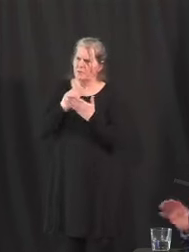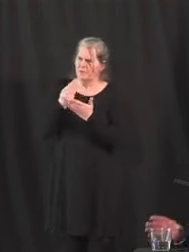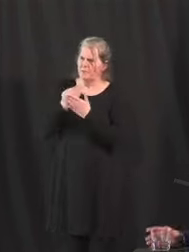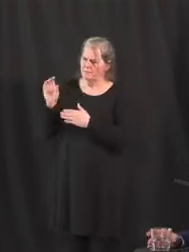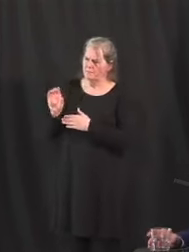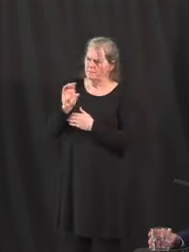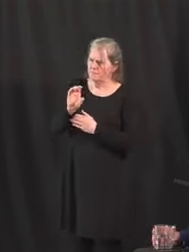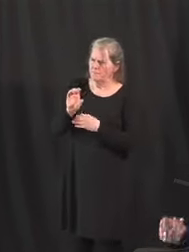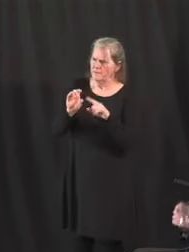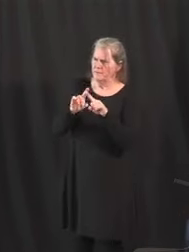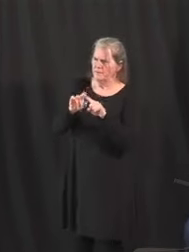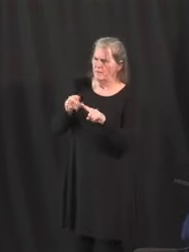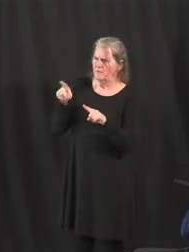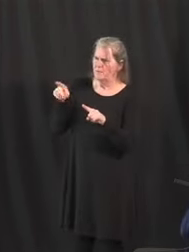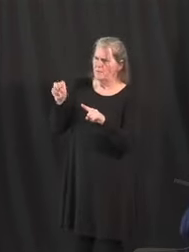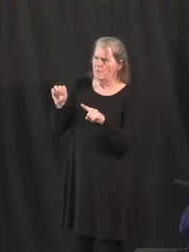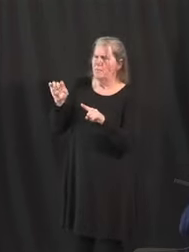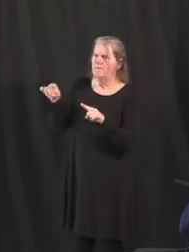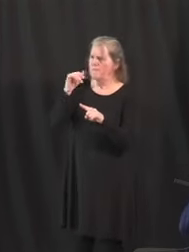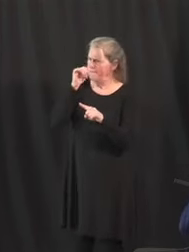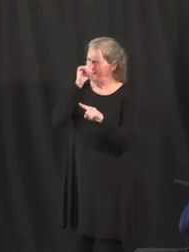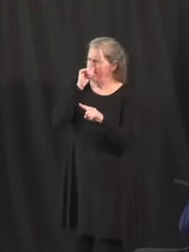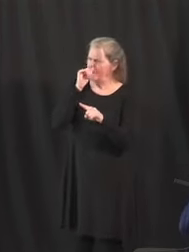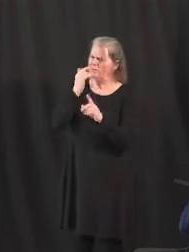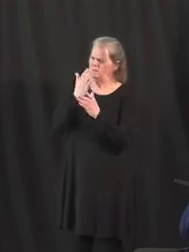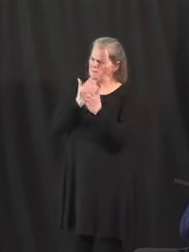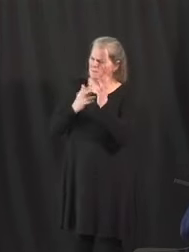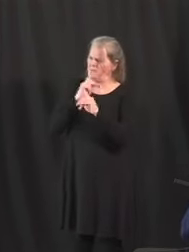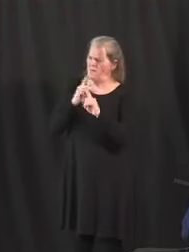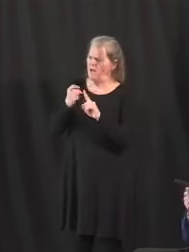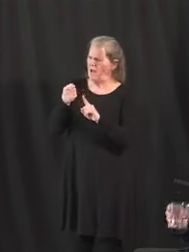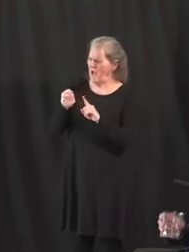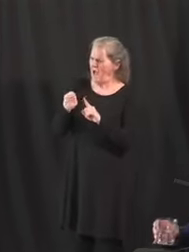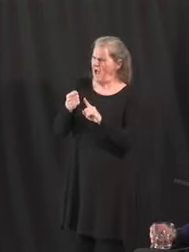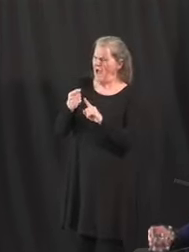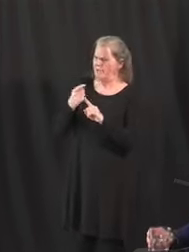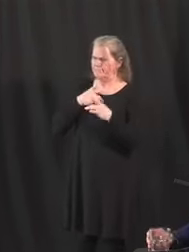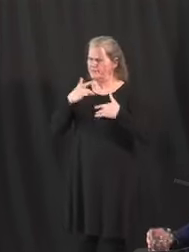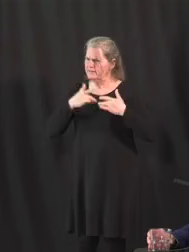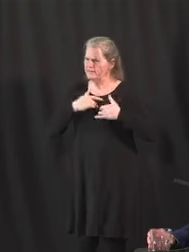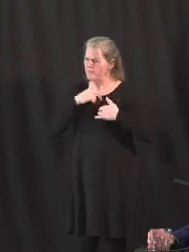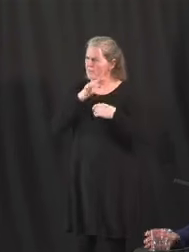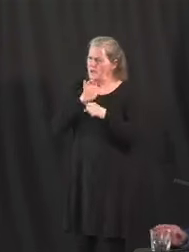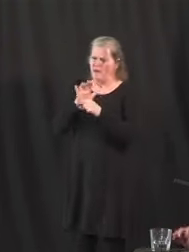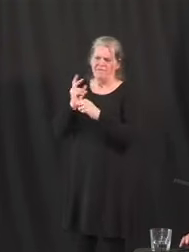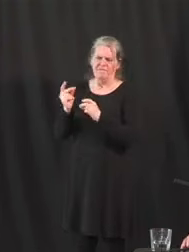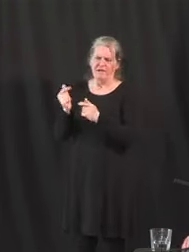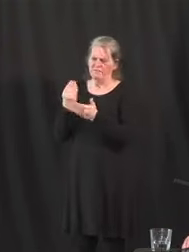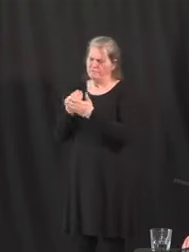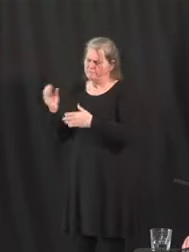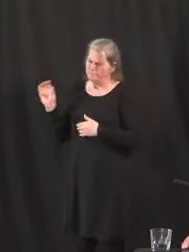I'M JUST CURIOUS. SOME OTHERS EXPRESSED CONCERNS IT MAY NOT COME QUICKLY ENOUGH. I'M WONDERING IF IT MEETS ALL OF